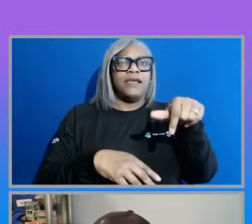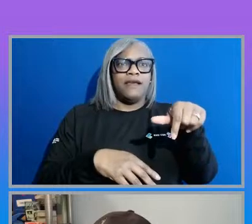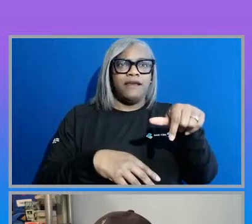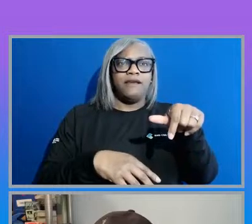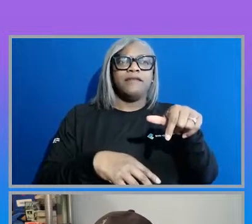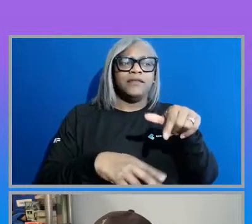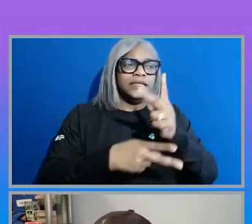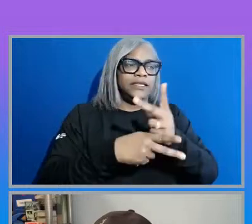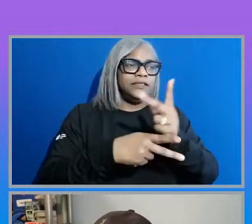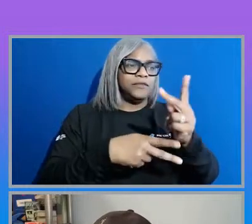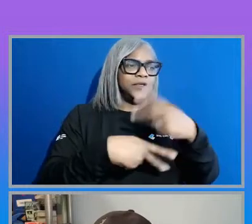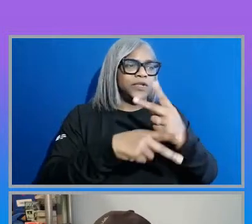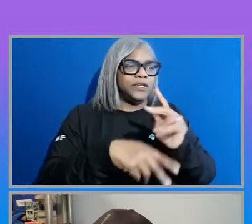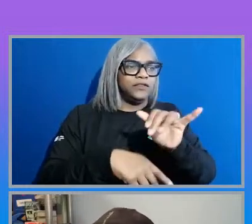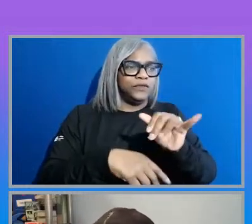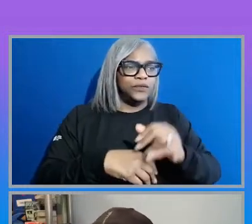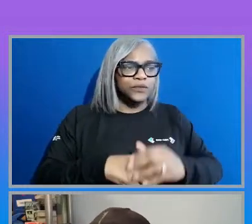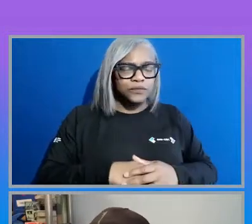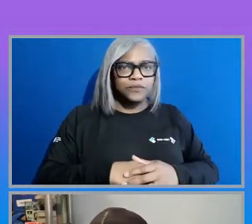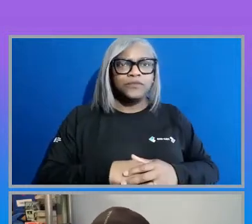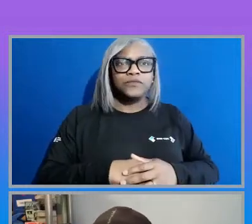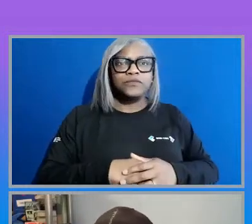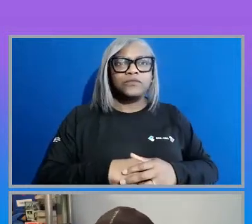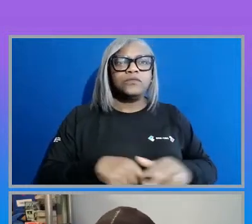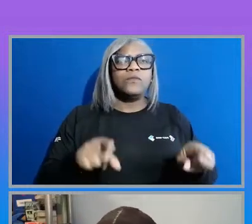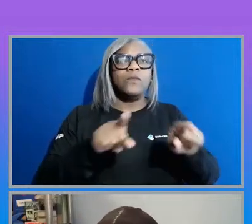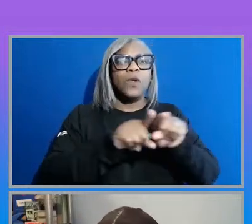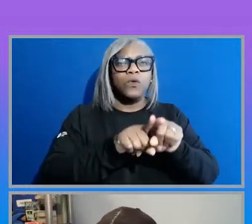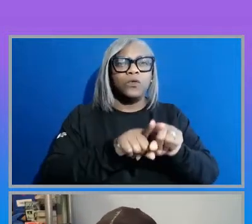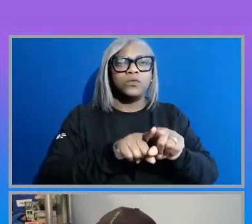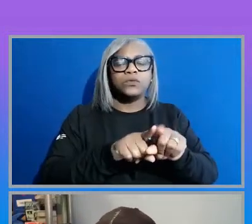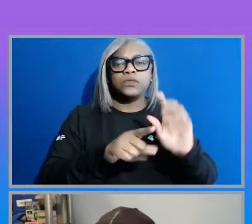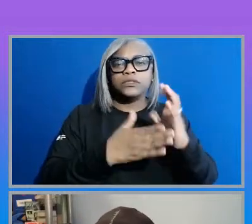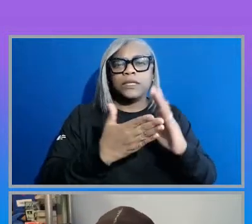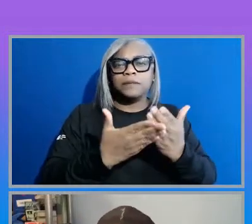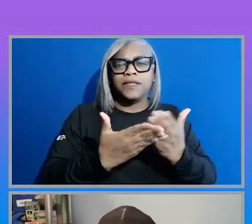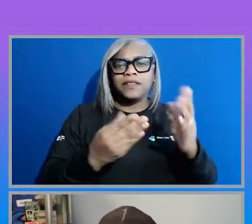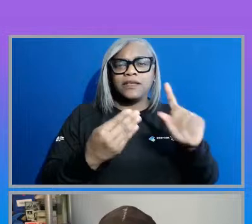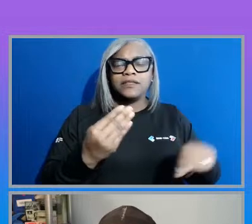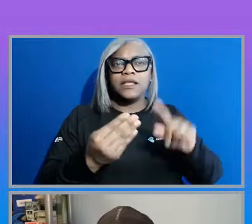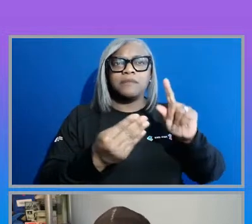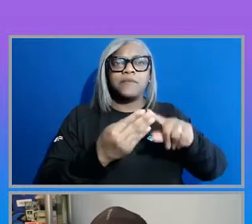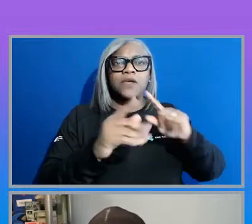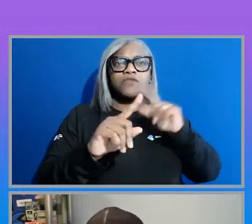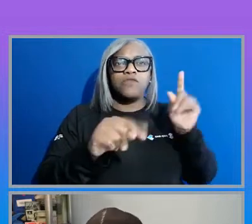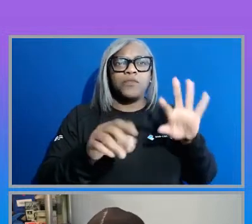productive. What else are we got going on? Well, there's some other features about these